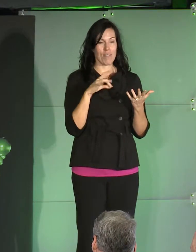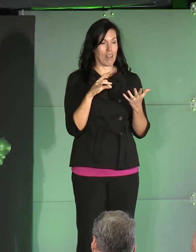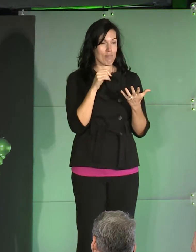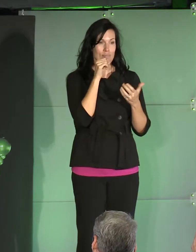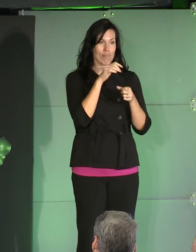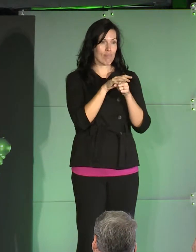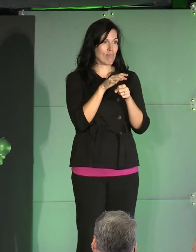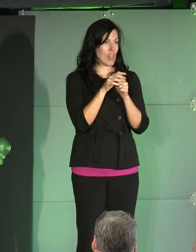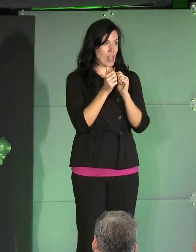there.